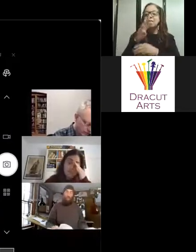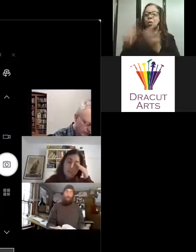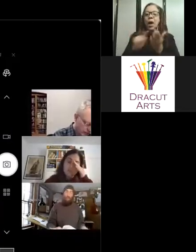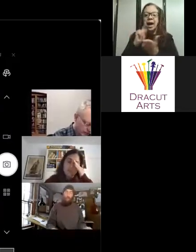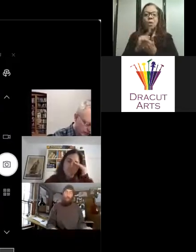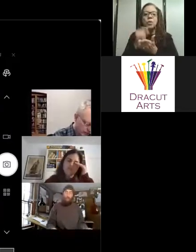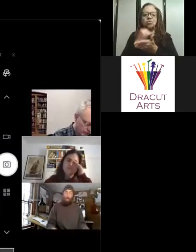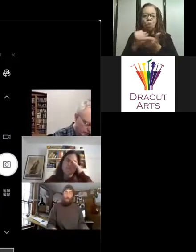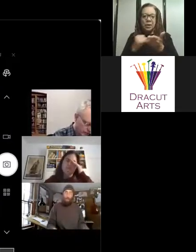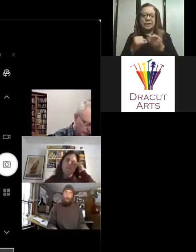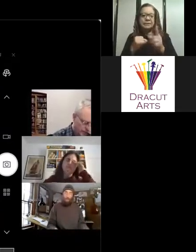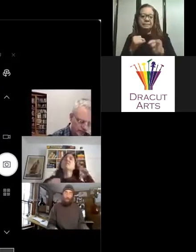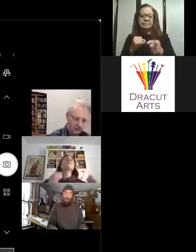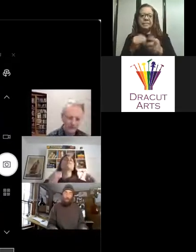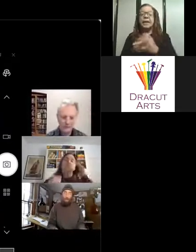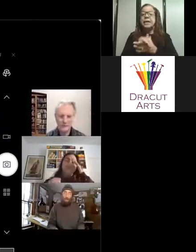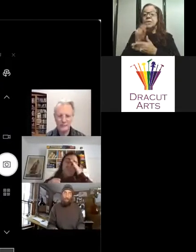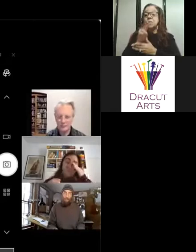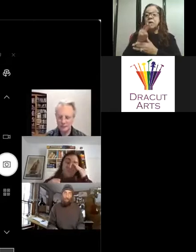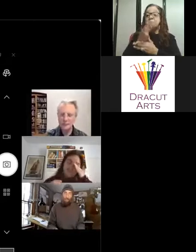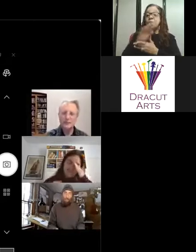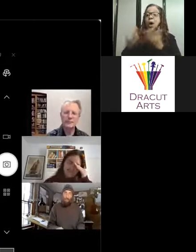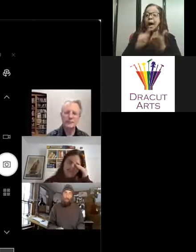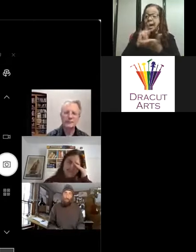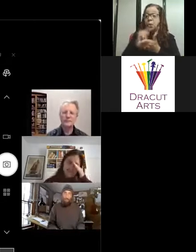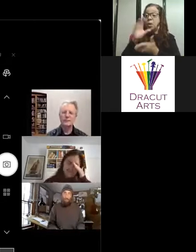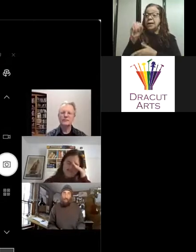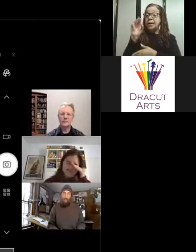And my approach in drawing 24-hour comics-- this one I started in, uh,